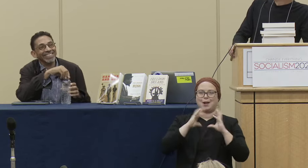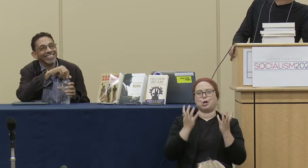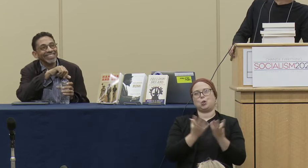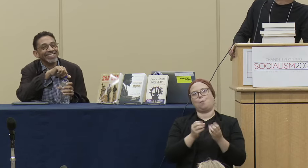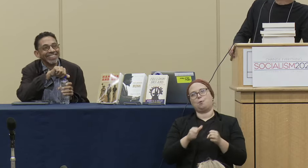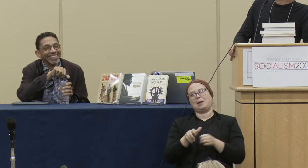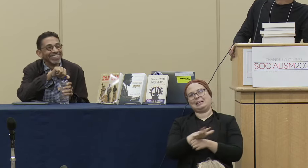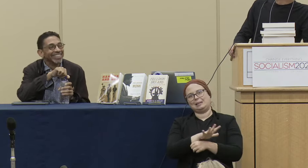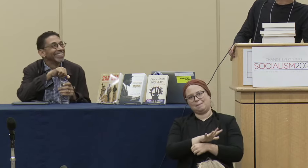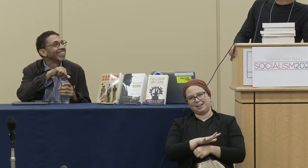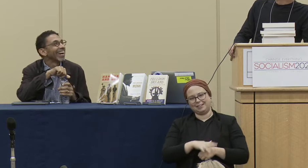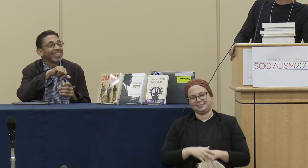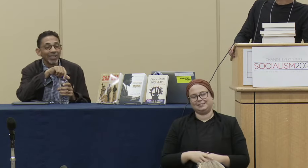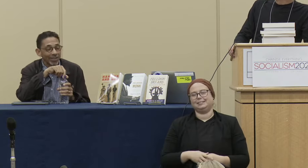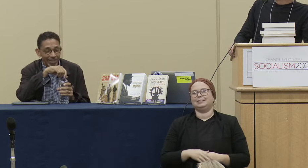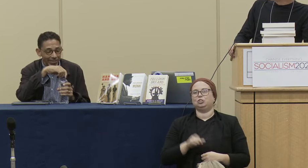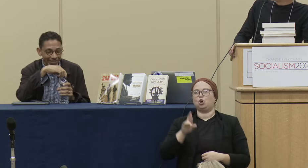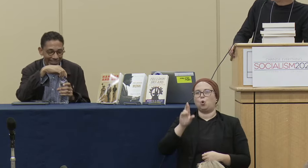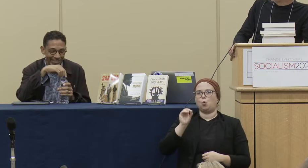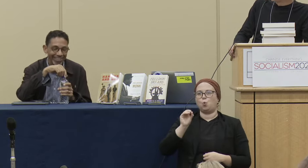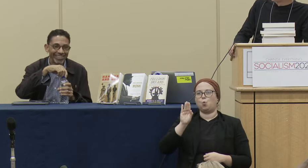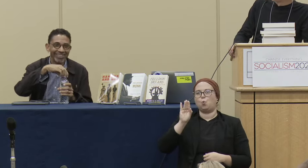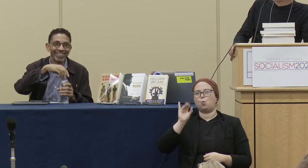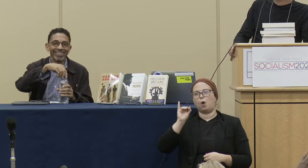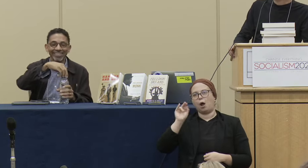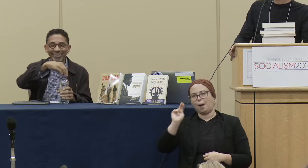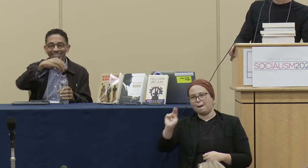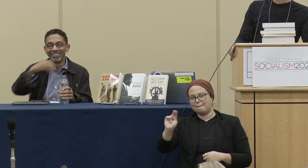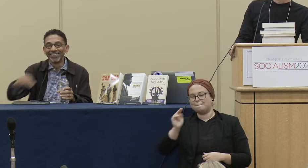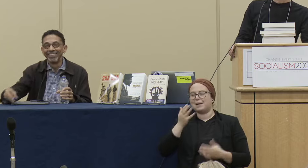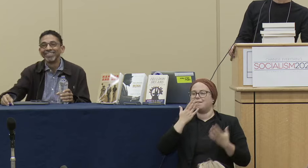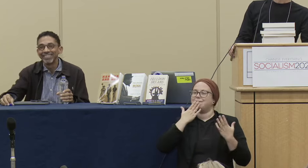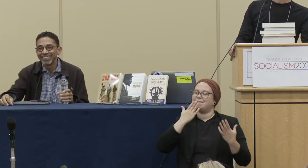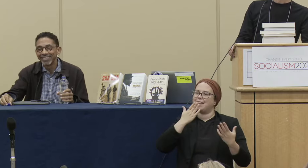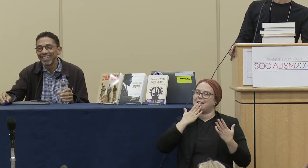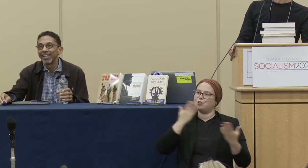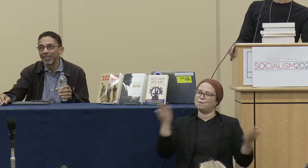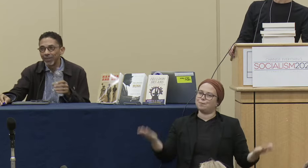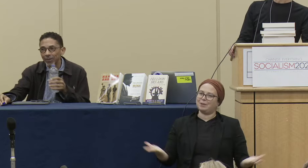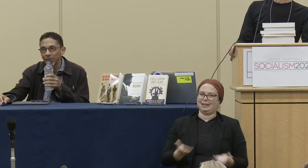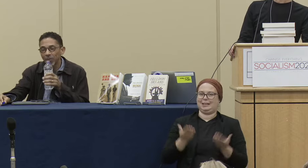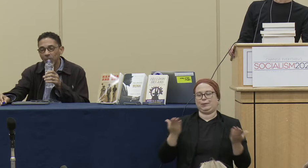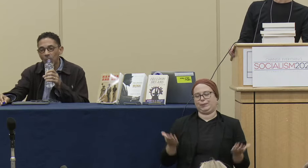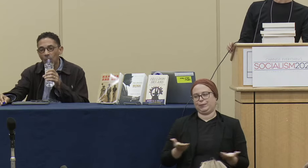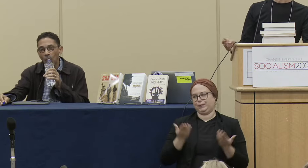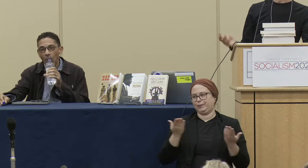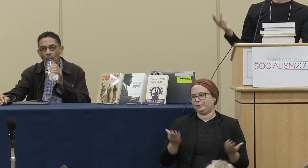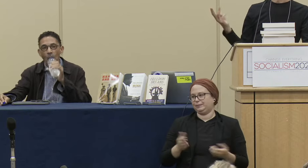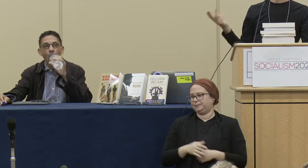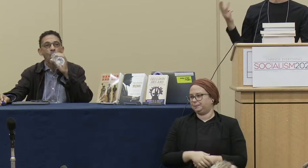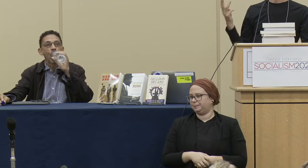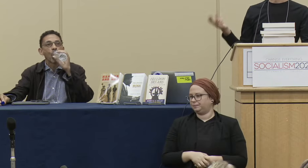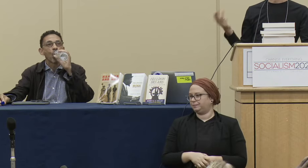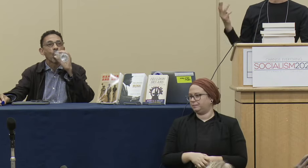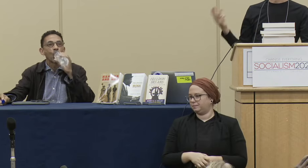cancelled due to a global pandemic . So, Robin, thank you for being here.